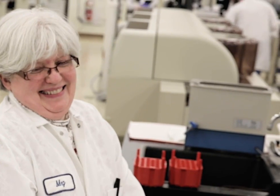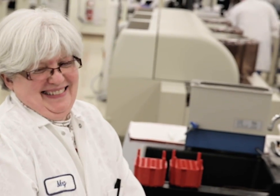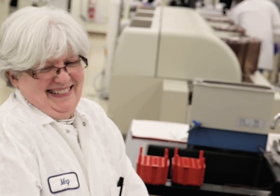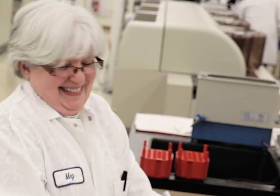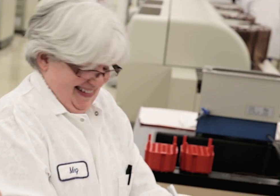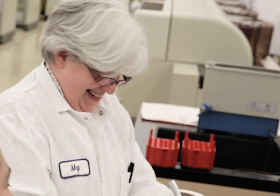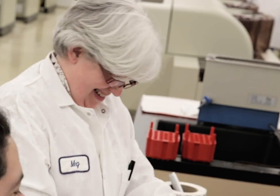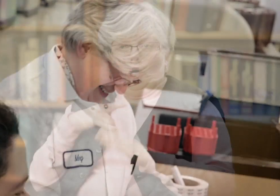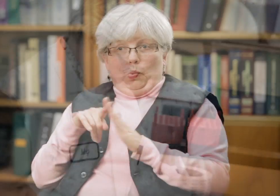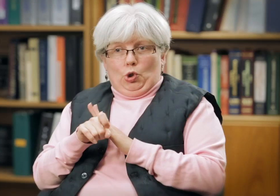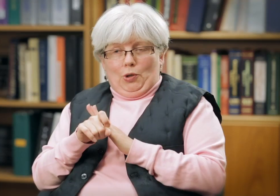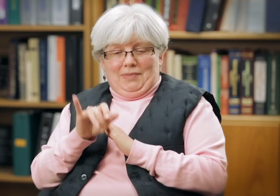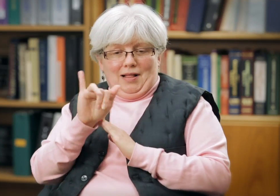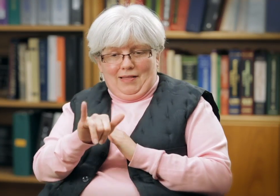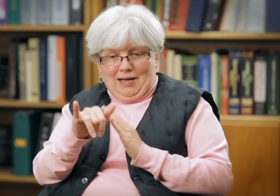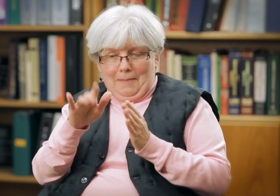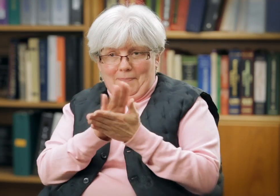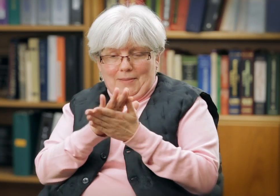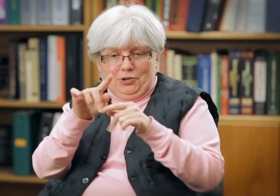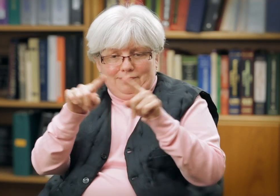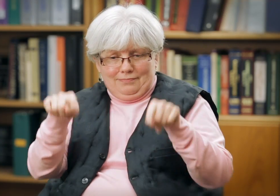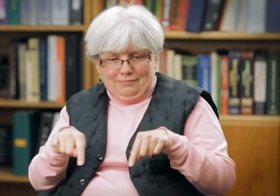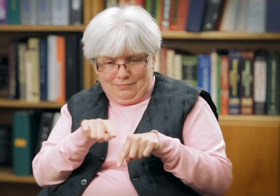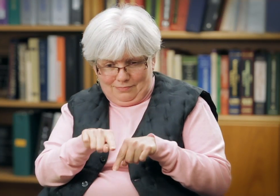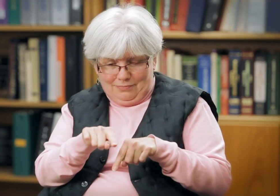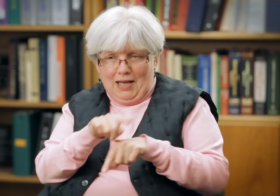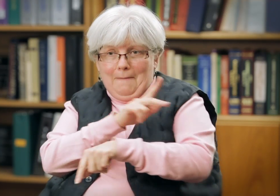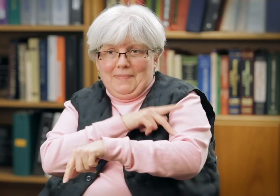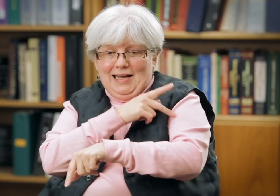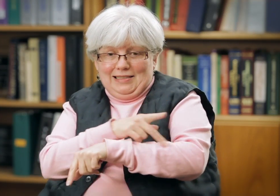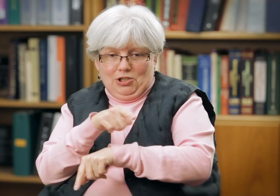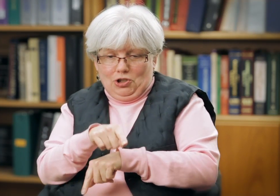better. For example, this is the sign for heartworm.